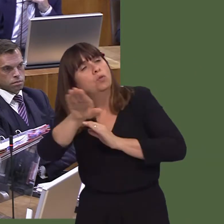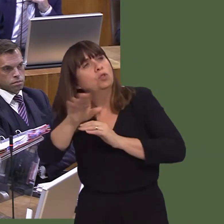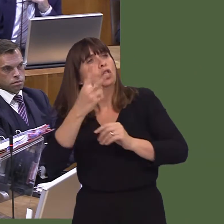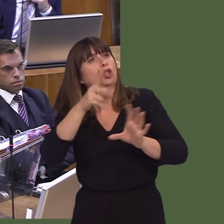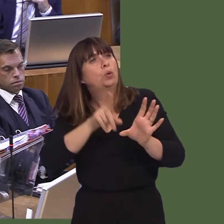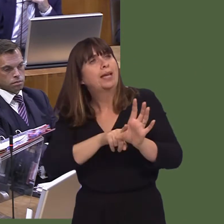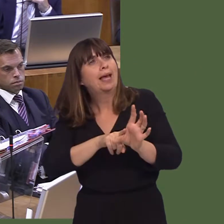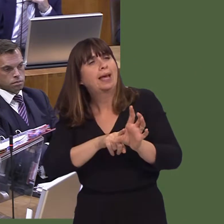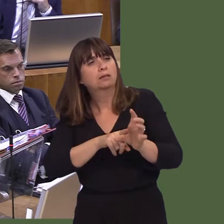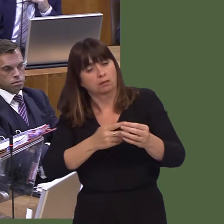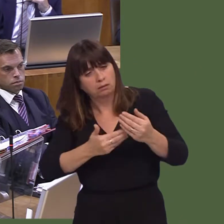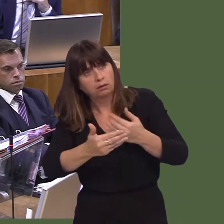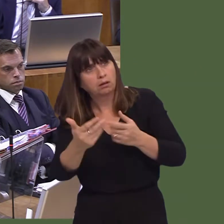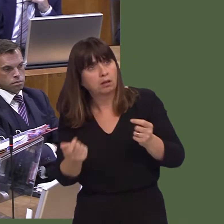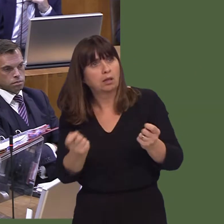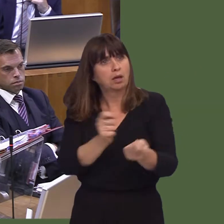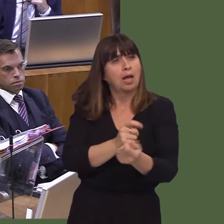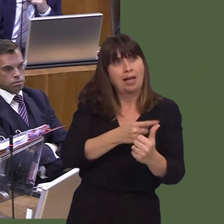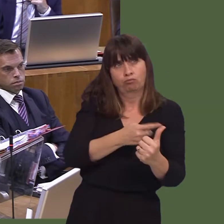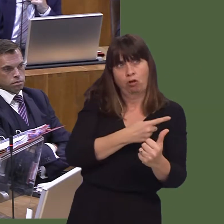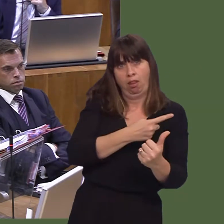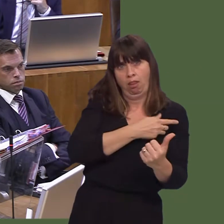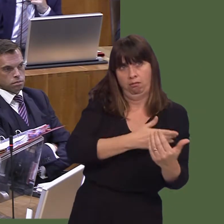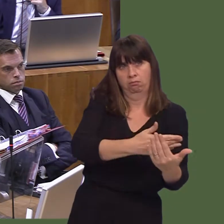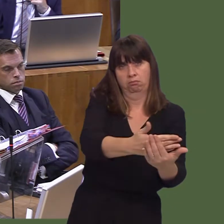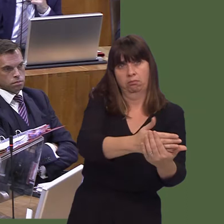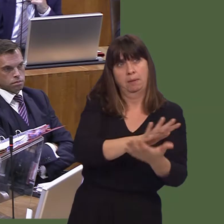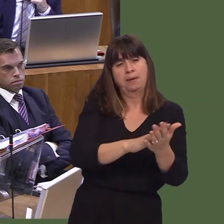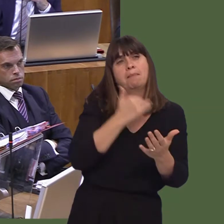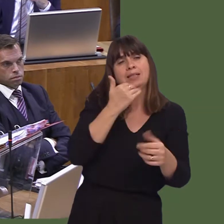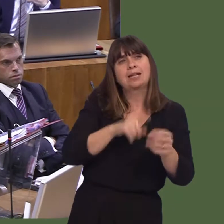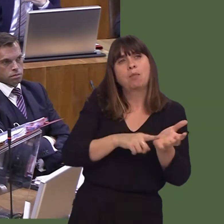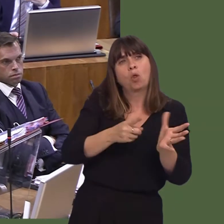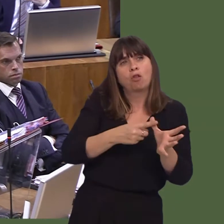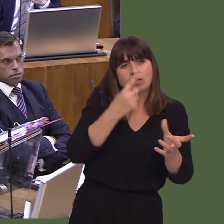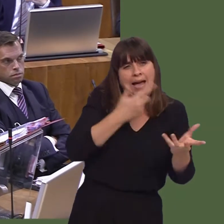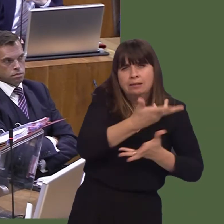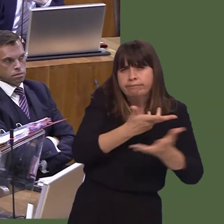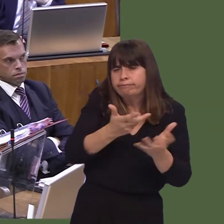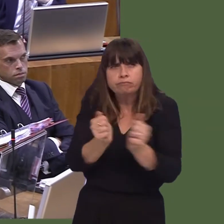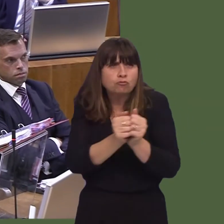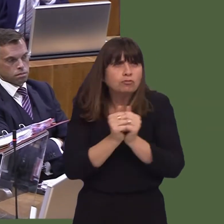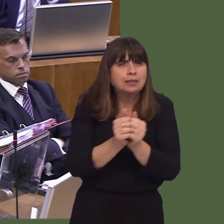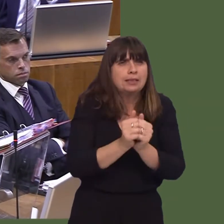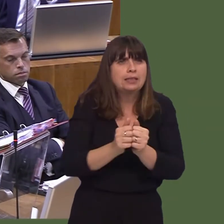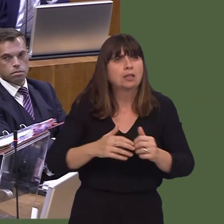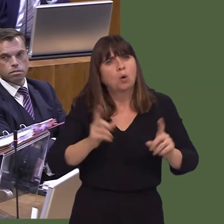This commenced from April last year and is to allow sufficient time for authorities to agree, with the people affected, the well-being outcomes they wish to achieve, the future